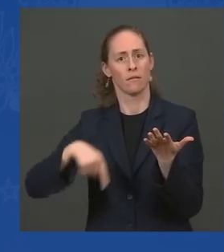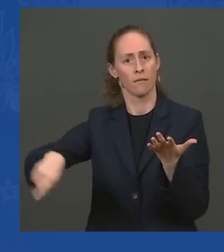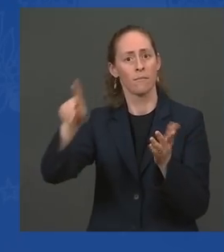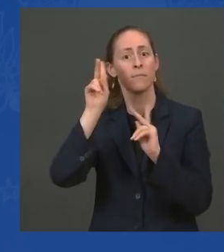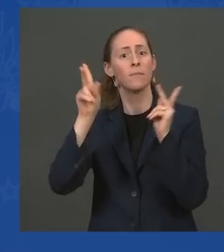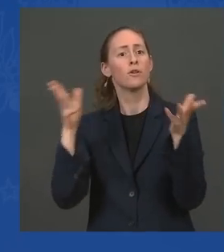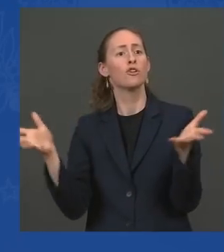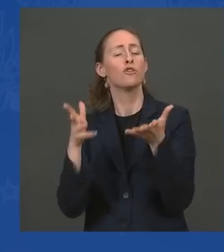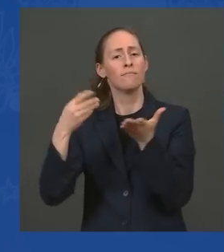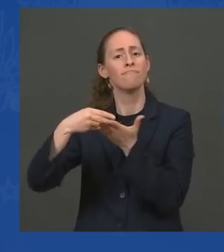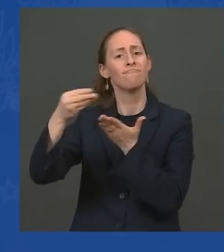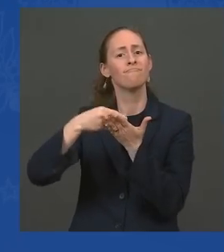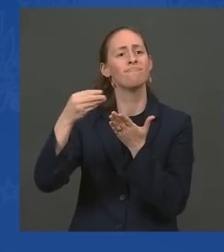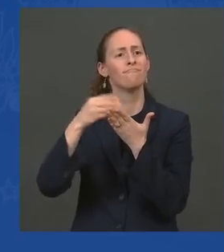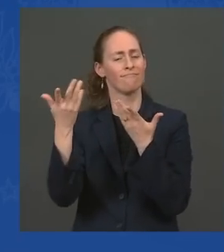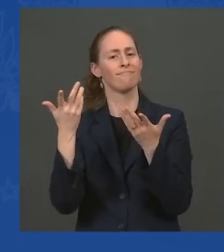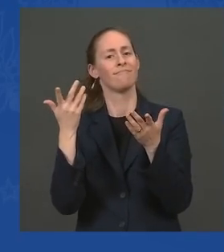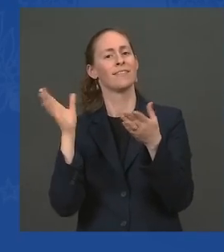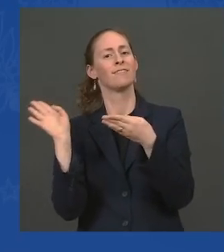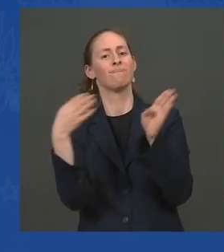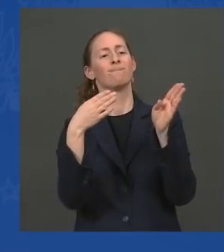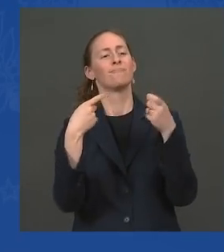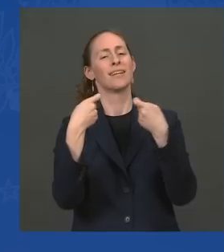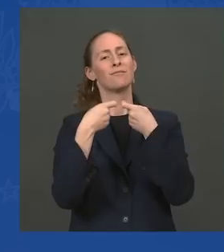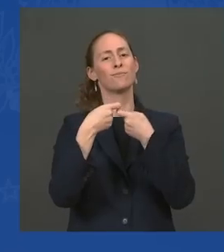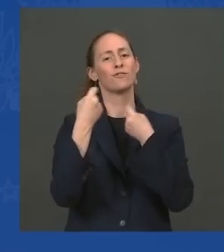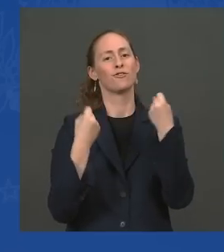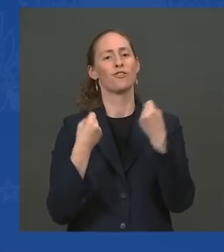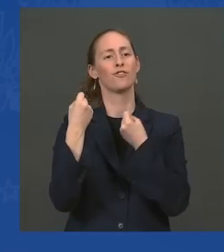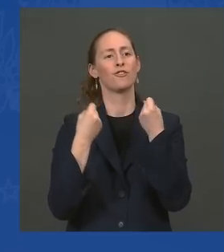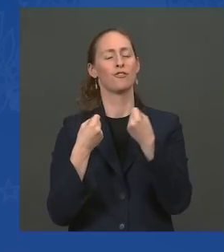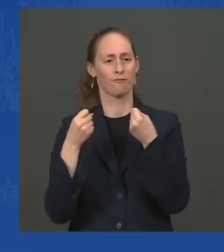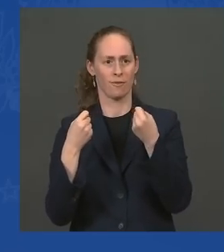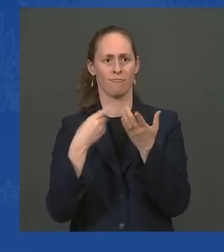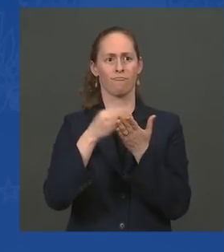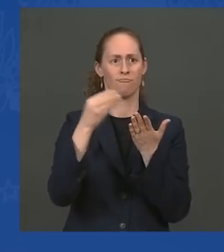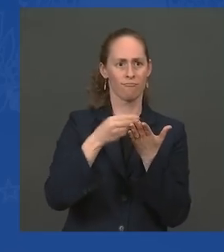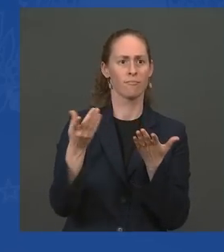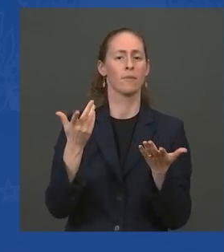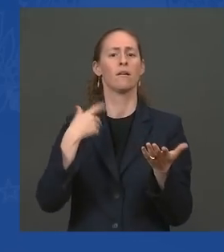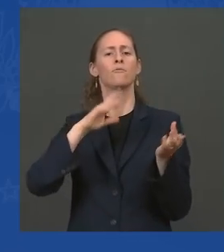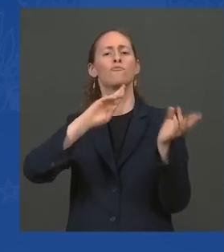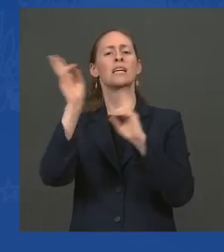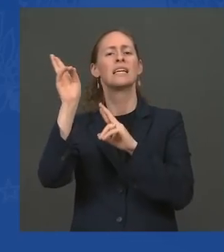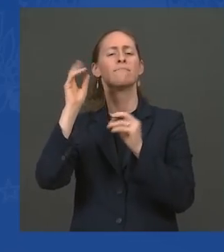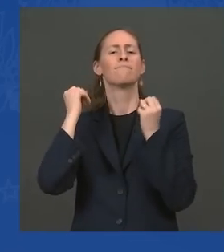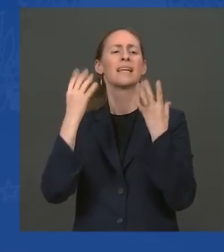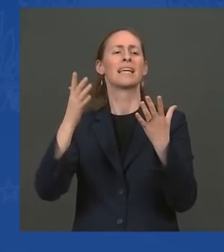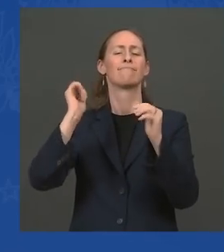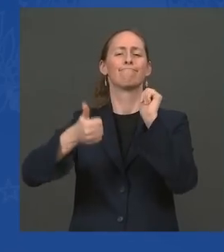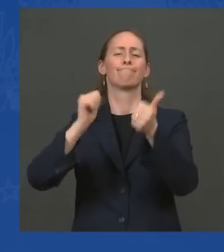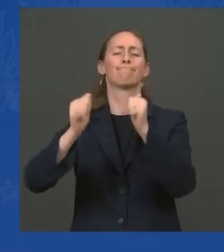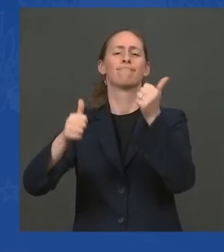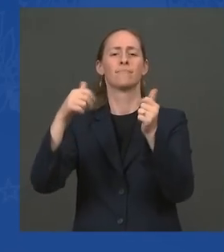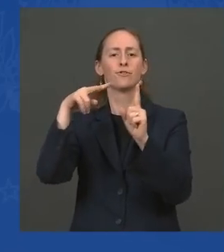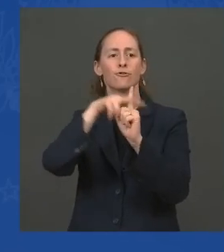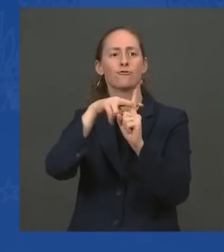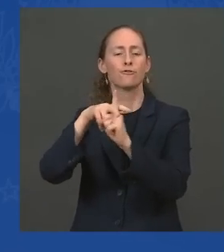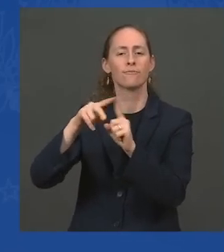in a robust electric vehicle charging infrastructure. Factory Zero is the first of many GM facilities